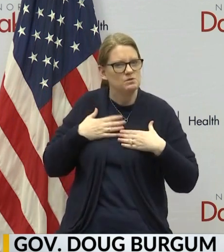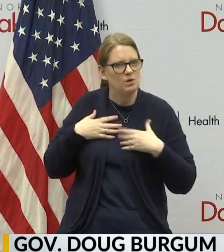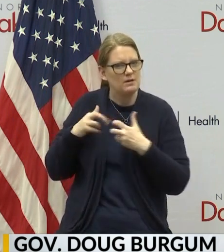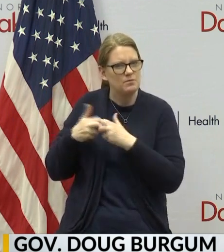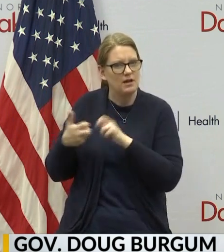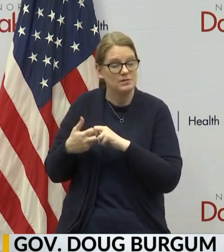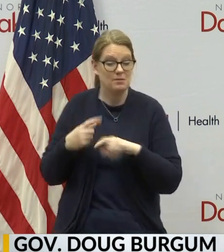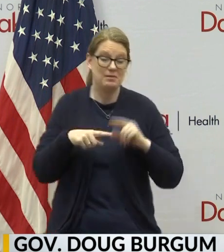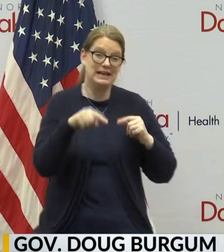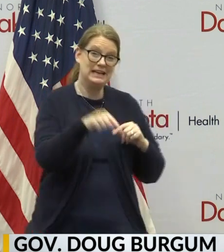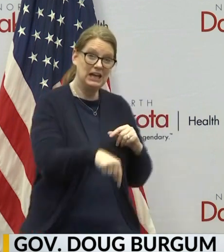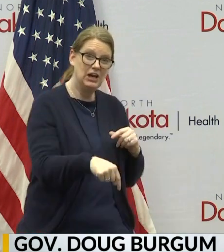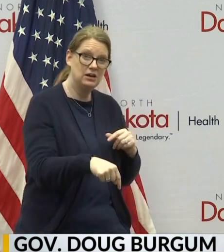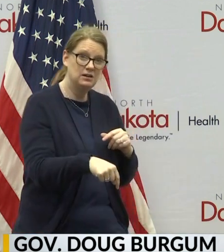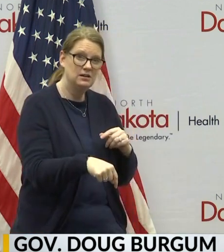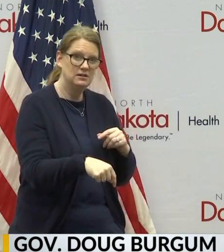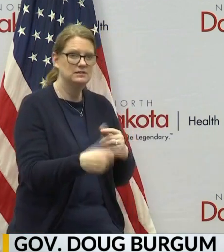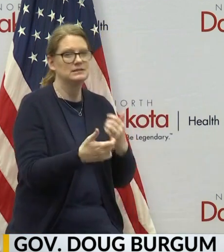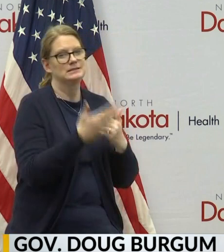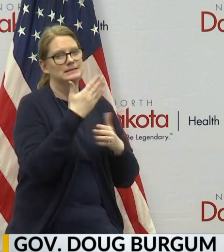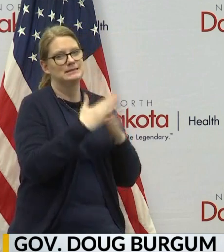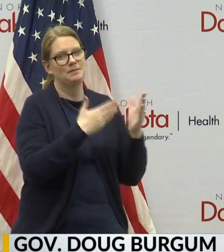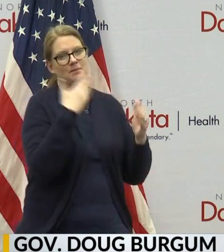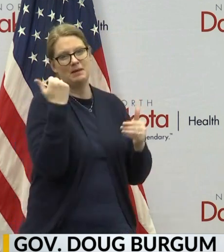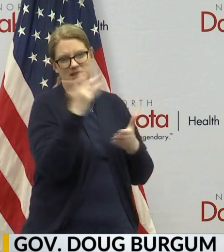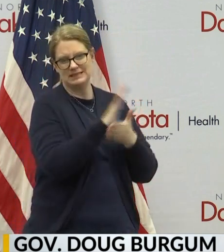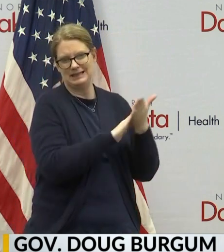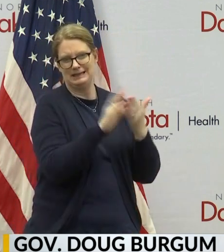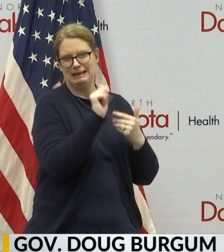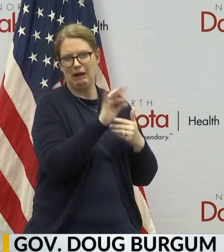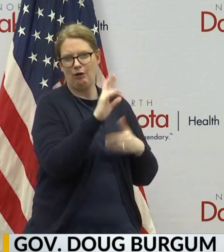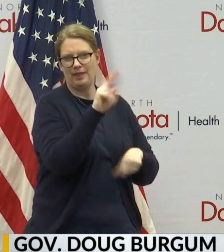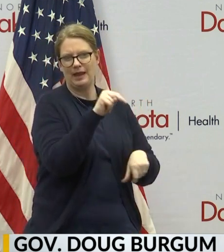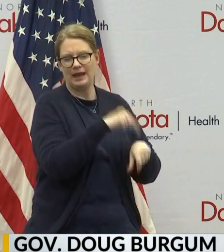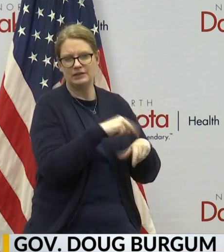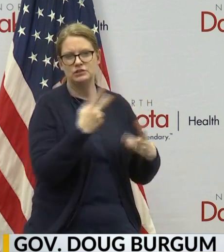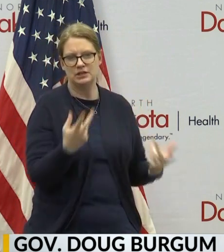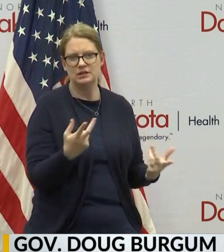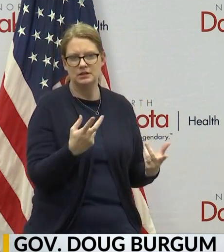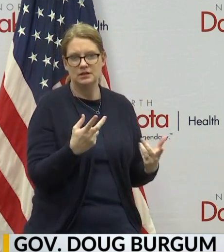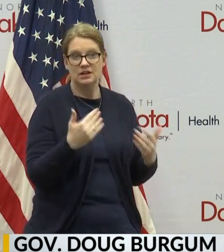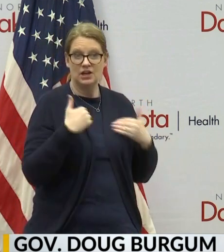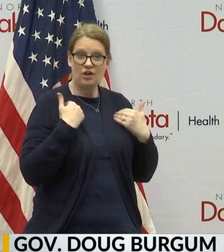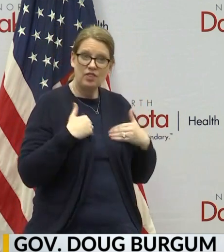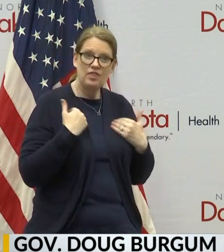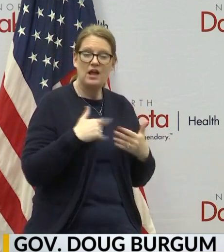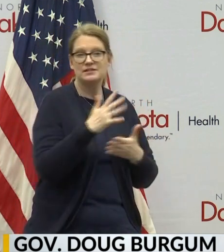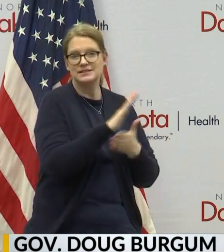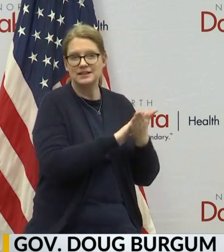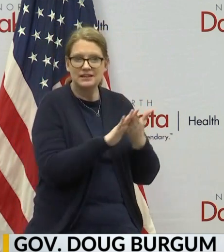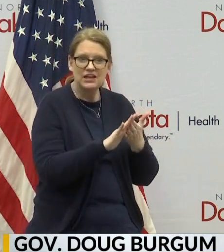THESE THINGS CONTRIBUTE TO THE UNDERLYING CAUSES AND ONE THING WE CAN BE THANKFUL FOR IN NORTH DAKOTA, WE HAVE AMONG THE